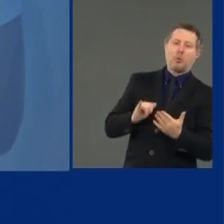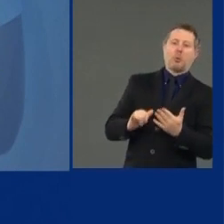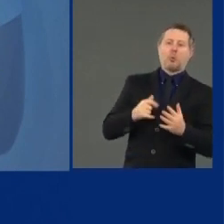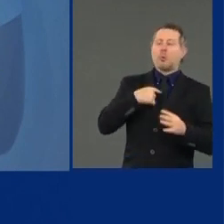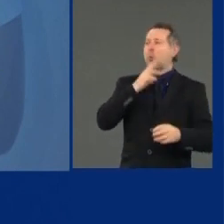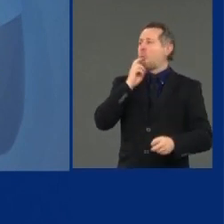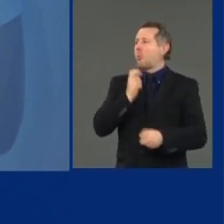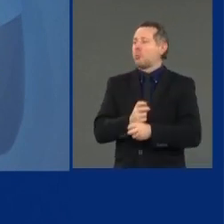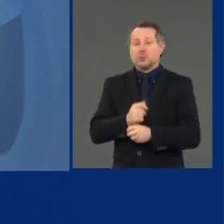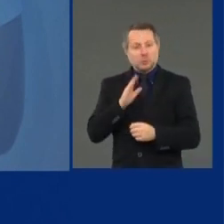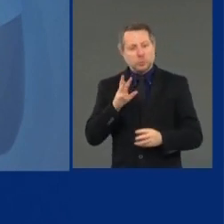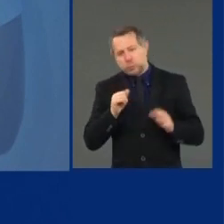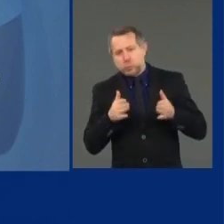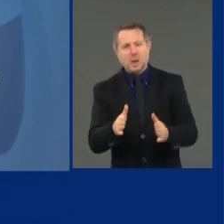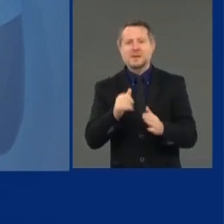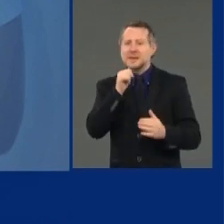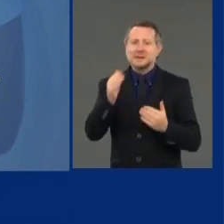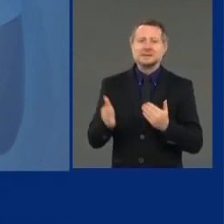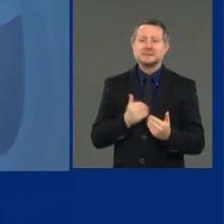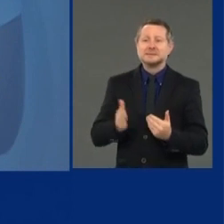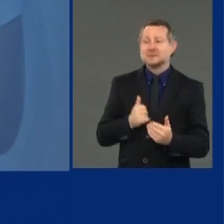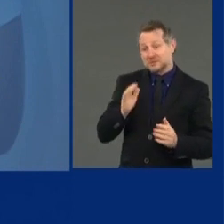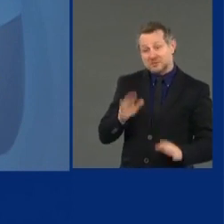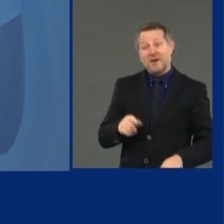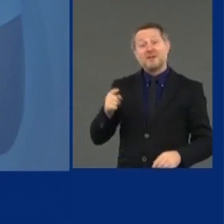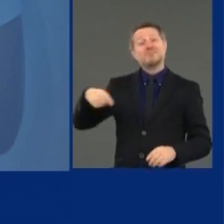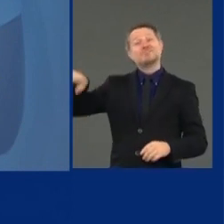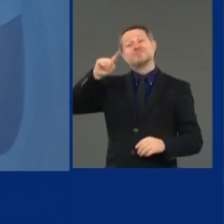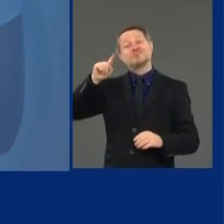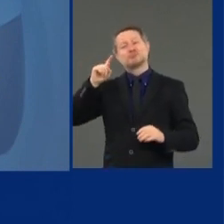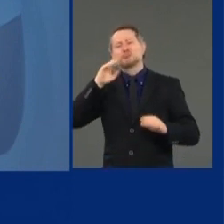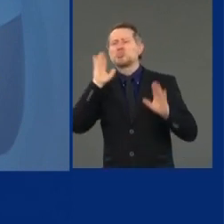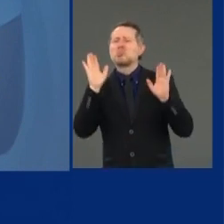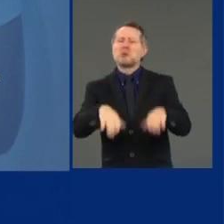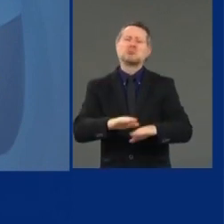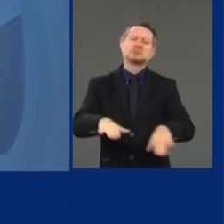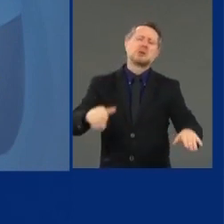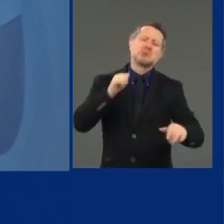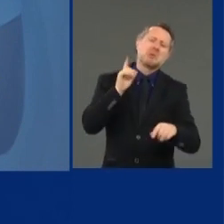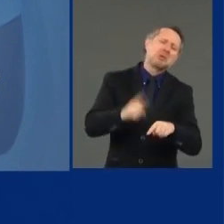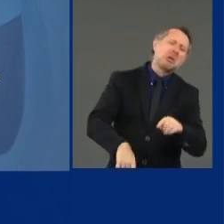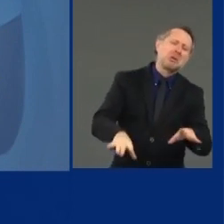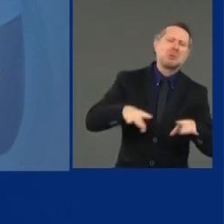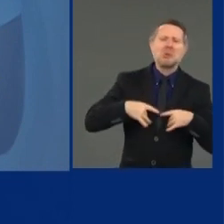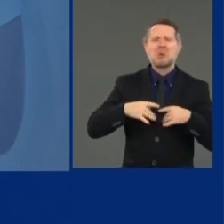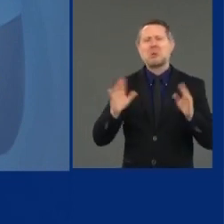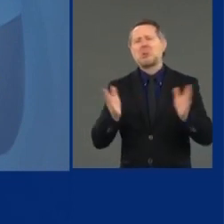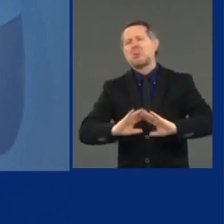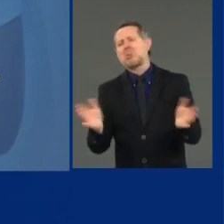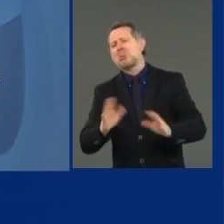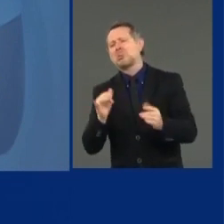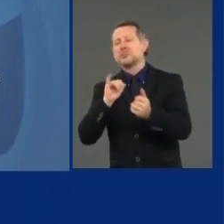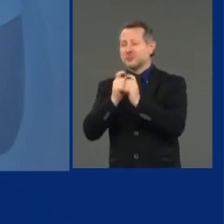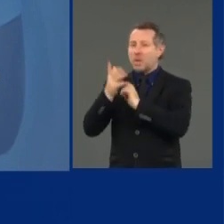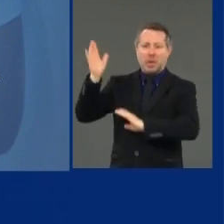I'VE LEARNED THAT THE HARD WAY.